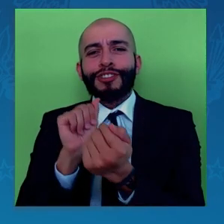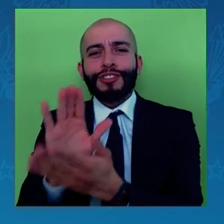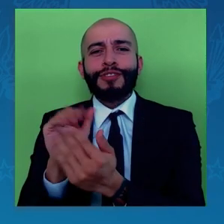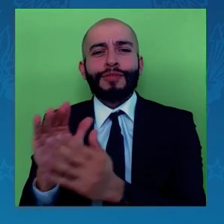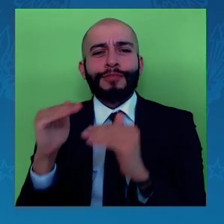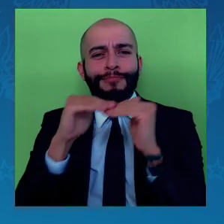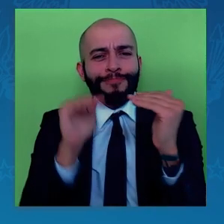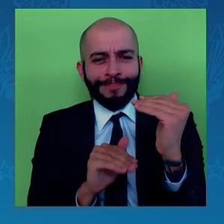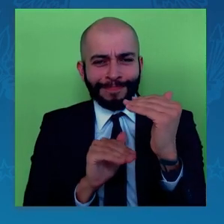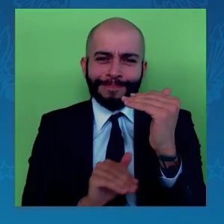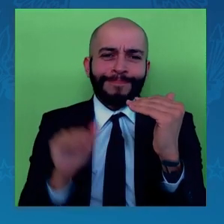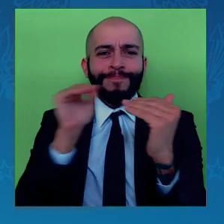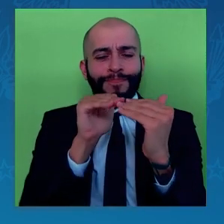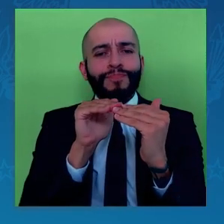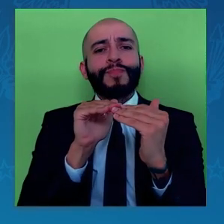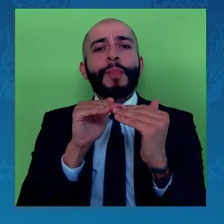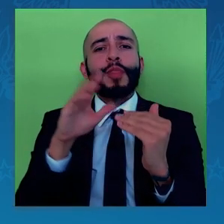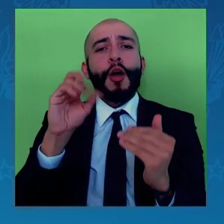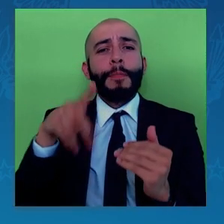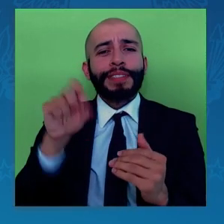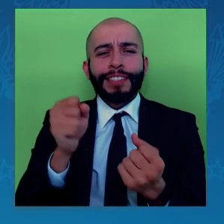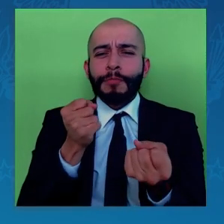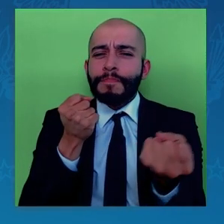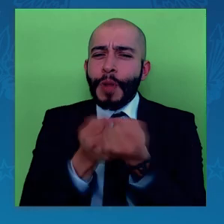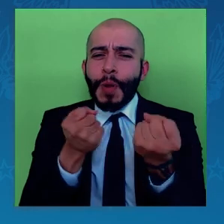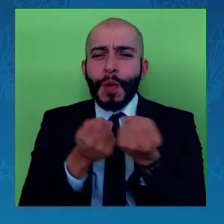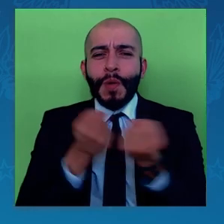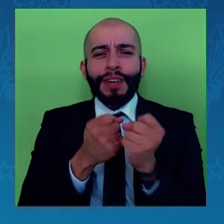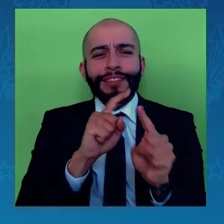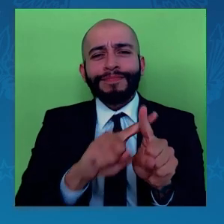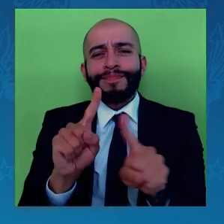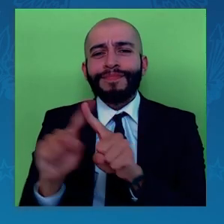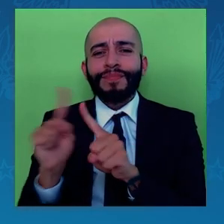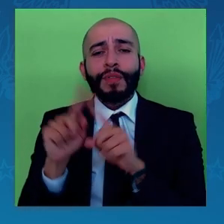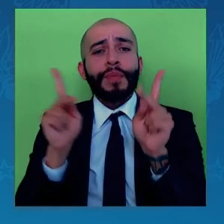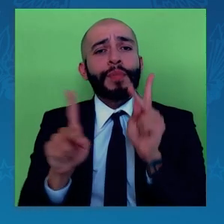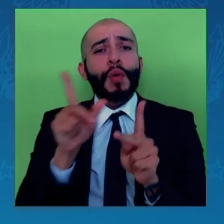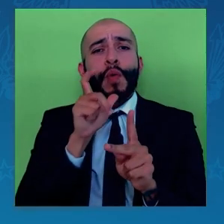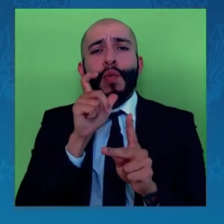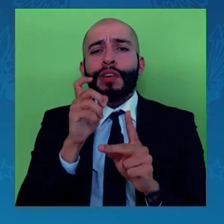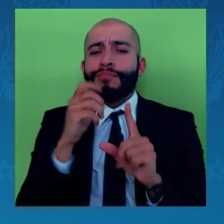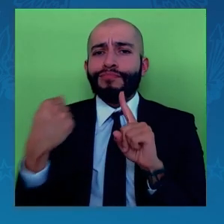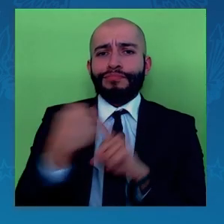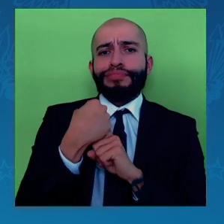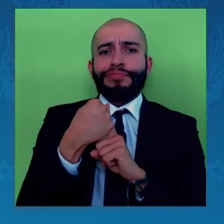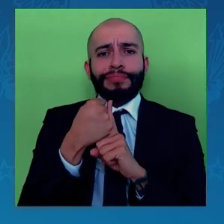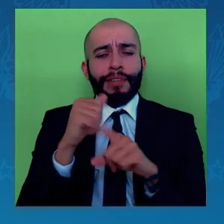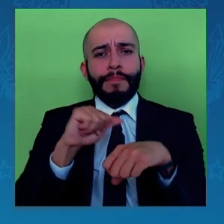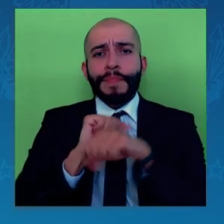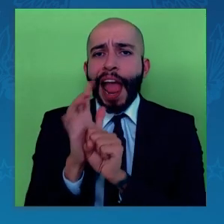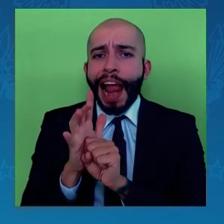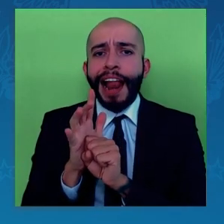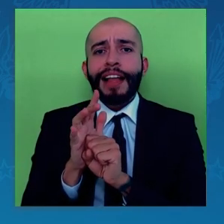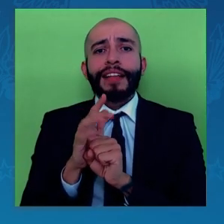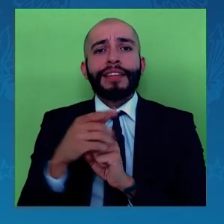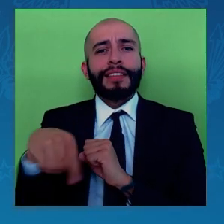hardest hit by the COVID-19 pandemic. Their key pillars of this administration's commitment to health equity, an issue